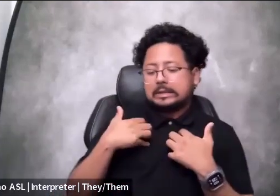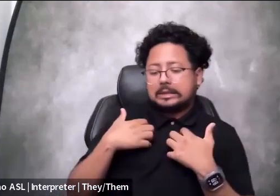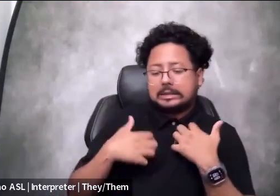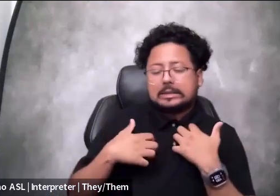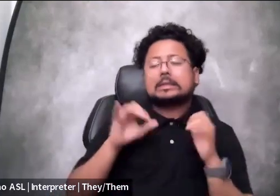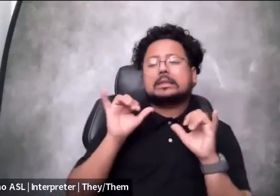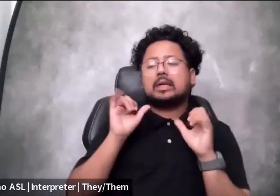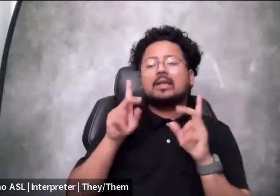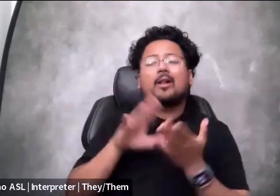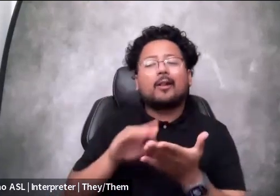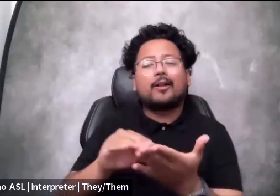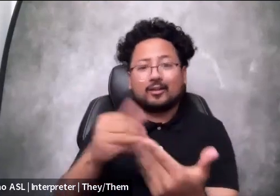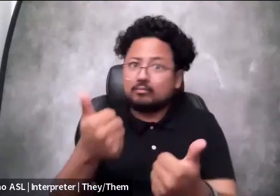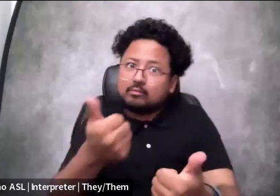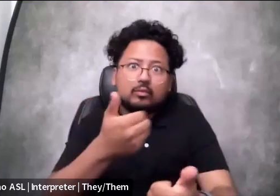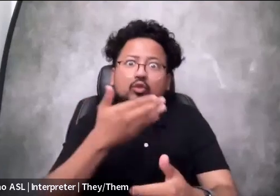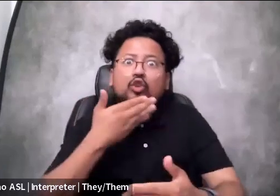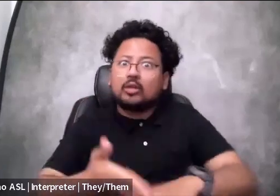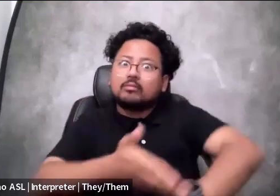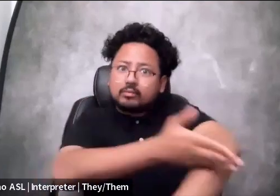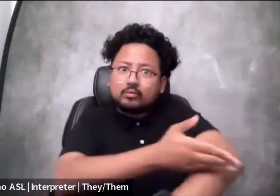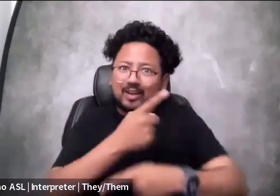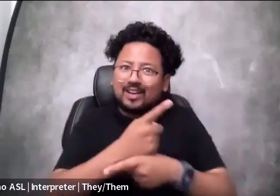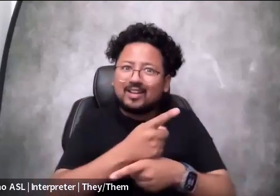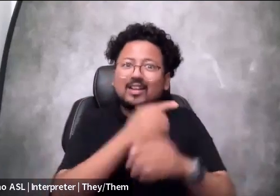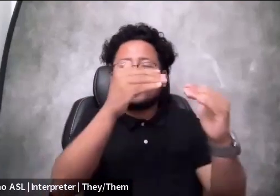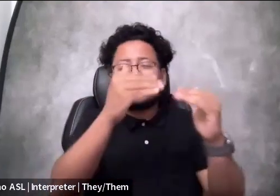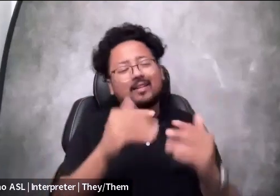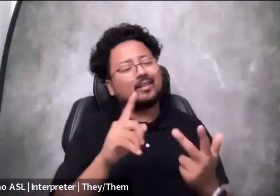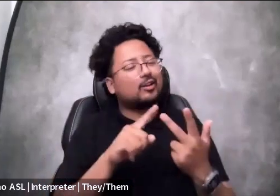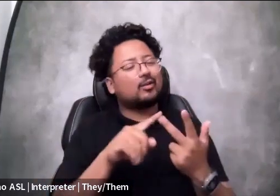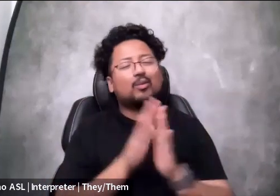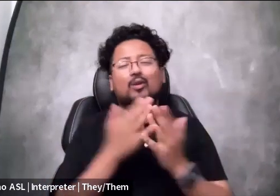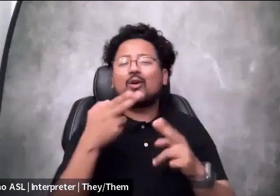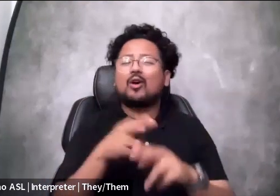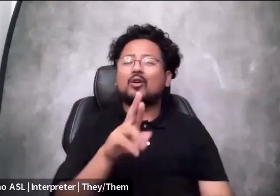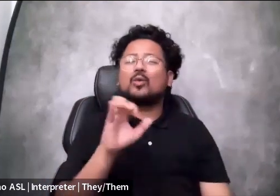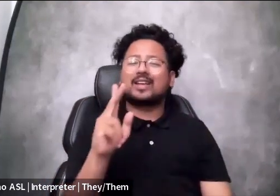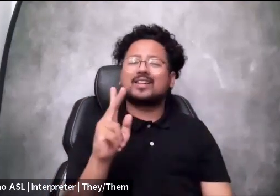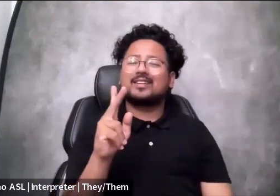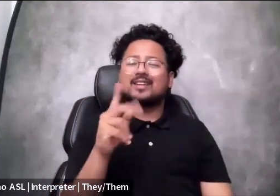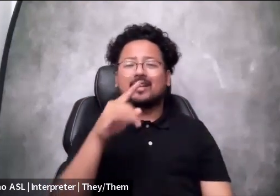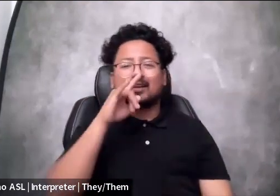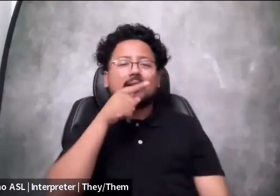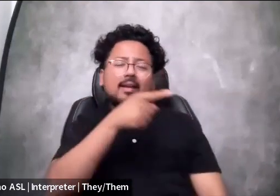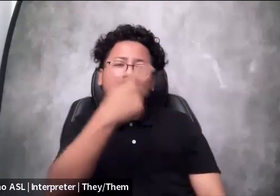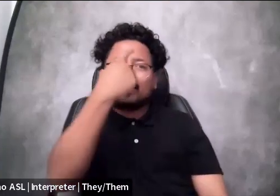good. And then from there I wrote Rick, which is a book about a kid who thinks maybe they're ace because